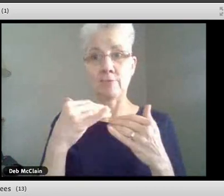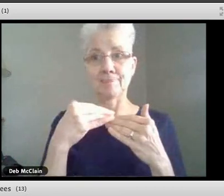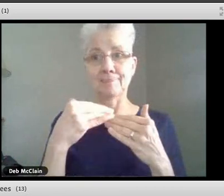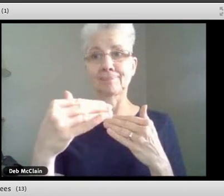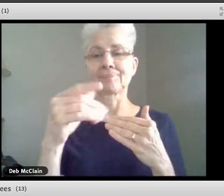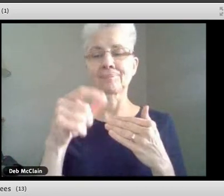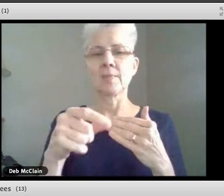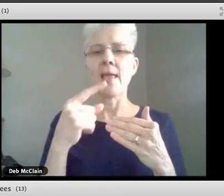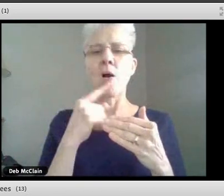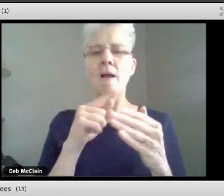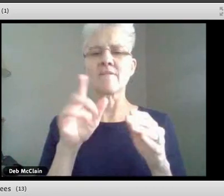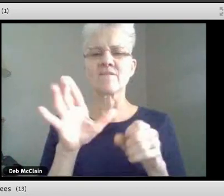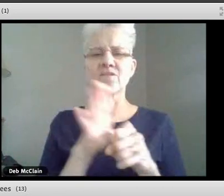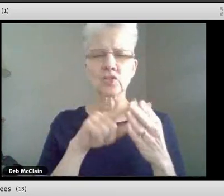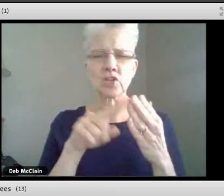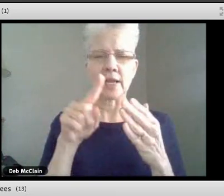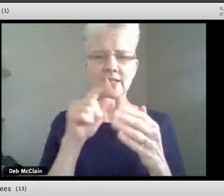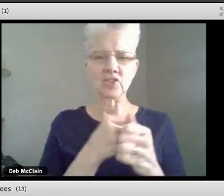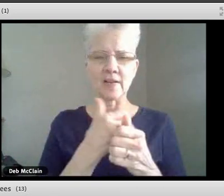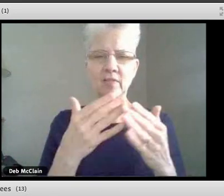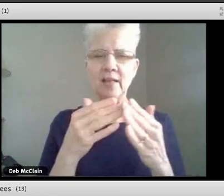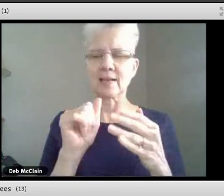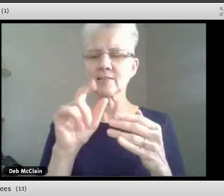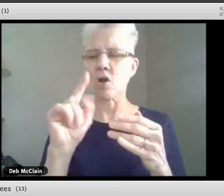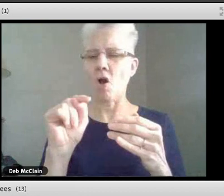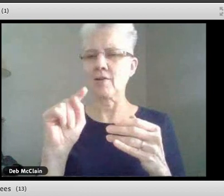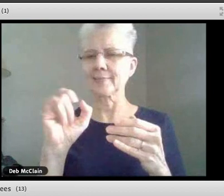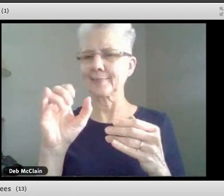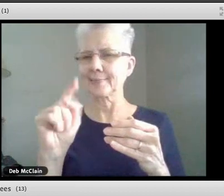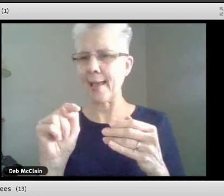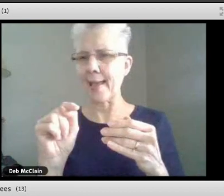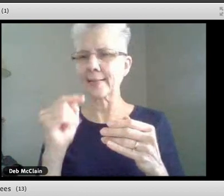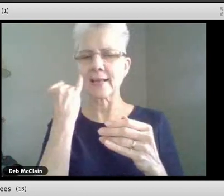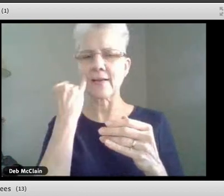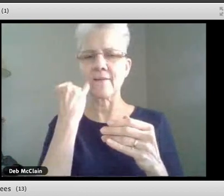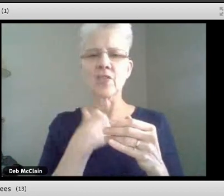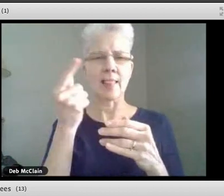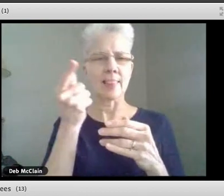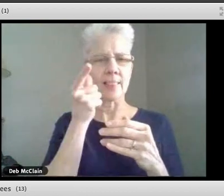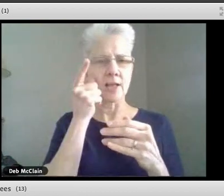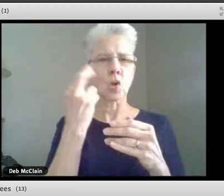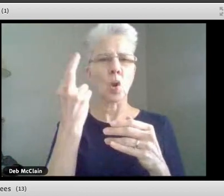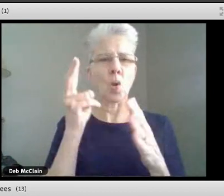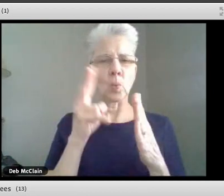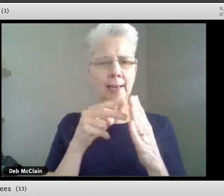whether or not there's a logical reading order for people with disabilities, different things like that, so it's fantastic.